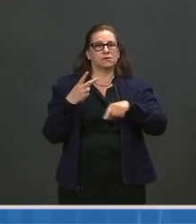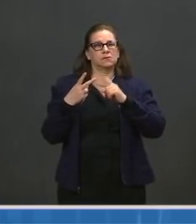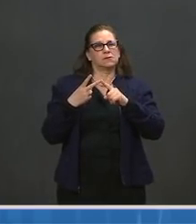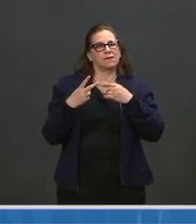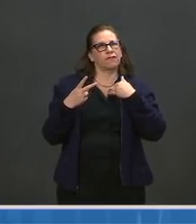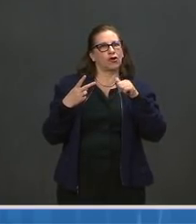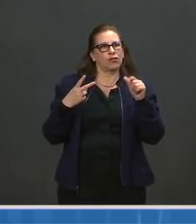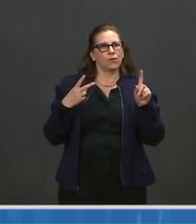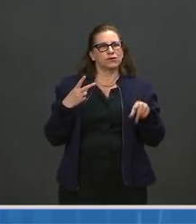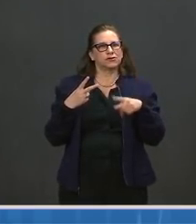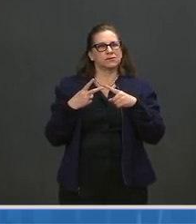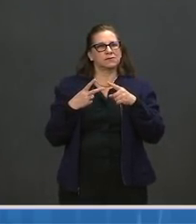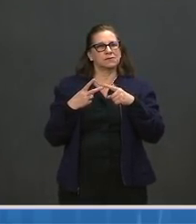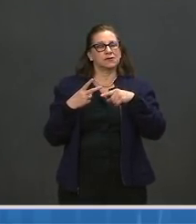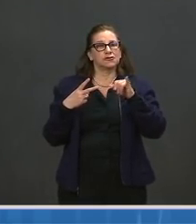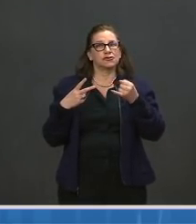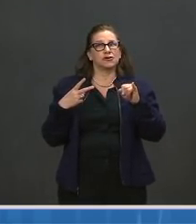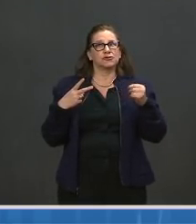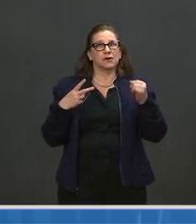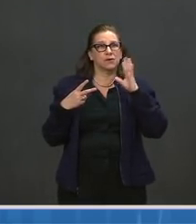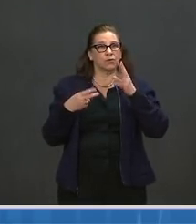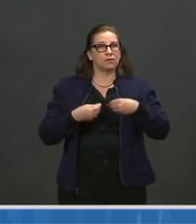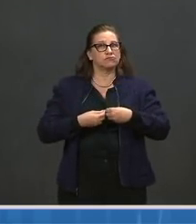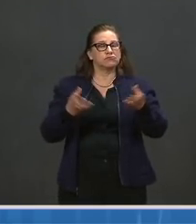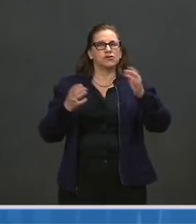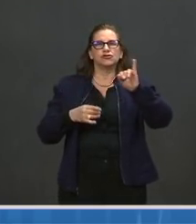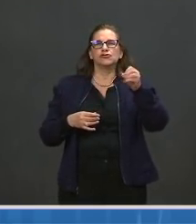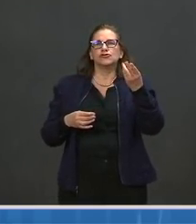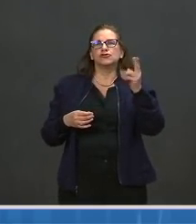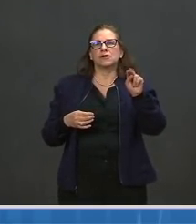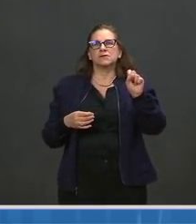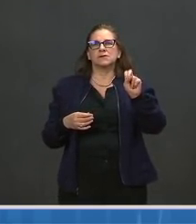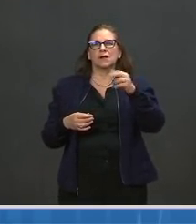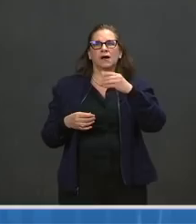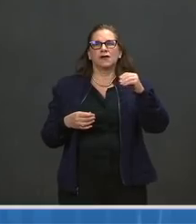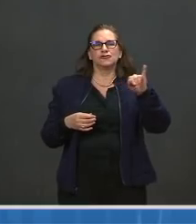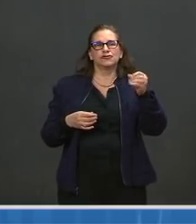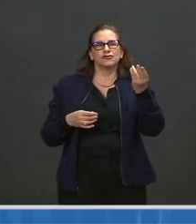which is just a week away now? Thanks. Mr. Slavitt: So, Dr. Walensky --